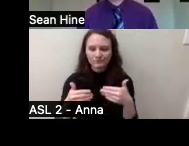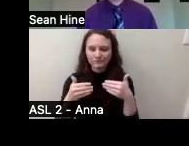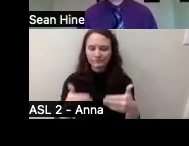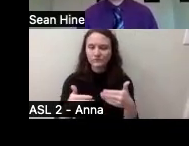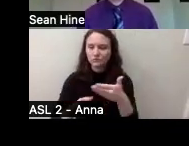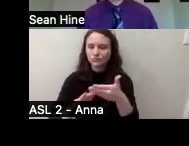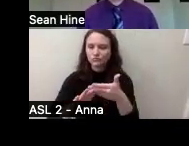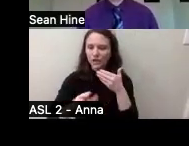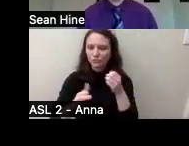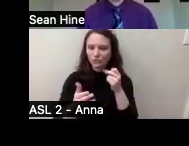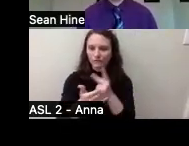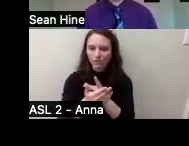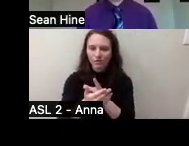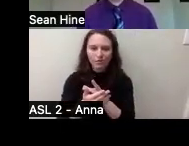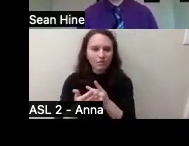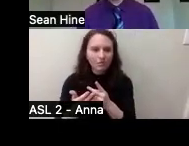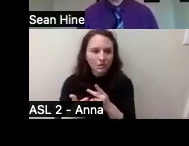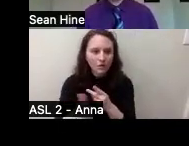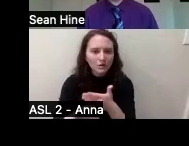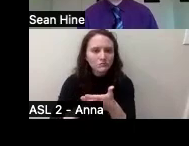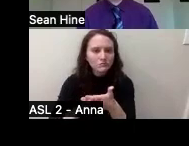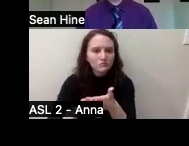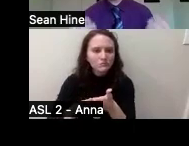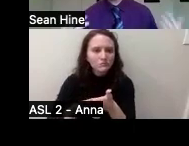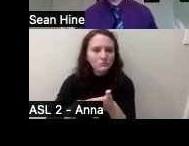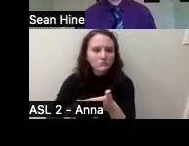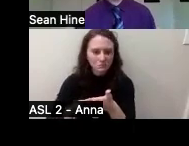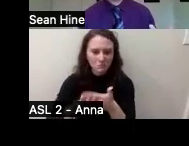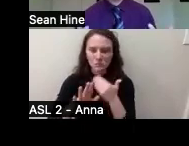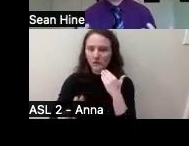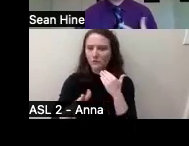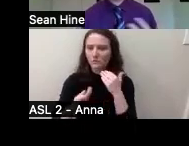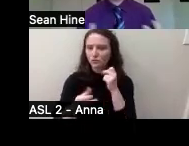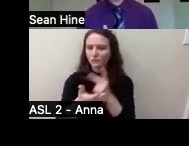or the prior-to-award world. So again, the beauty of this